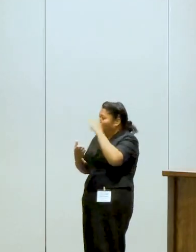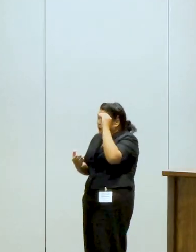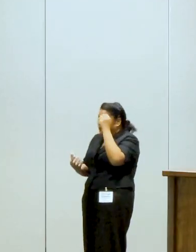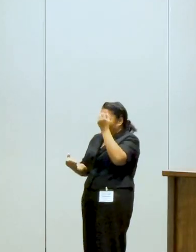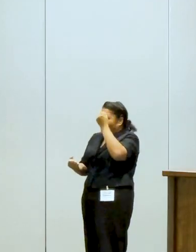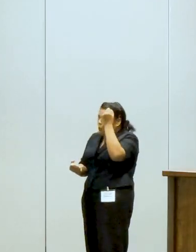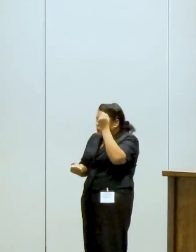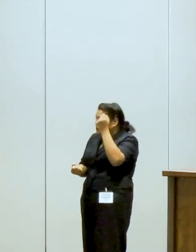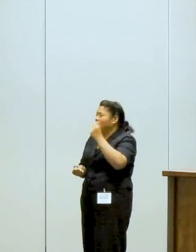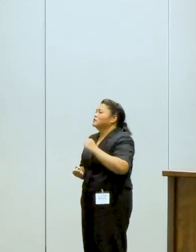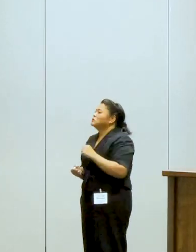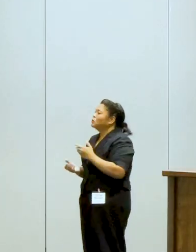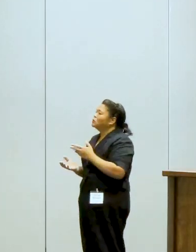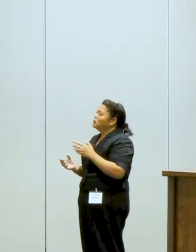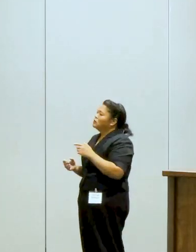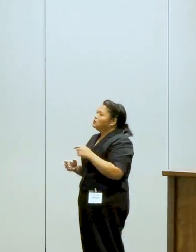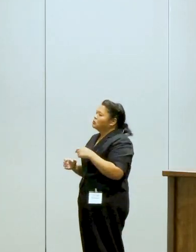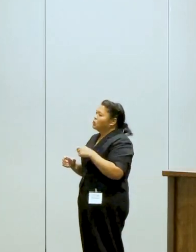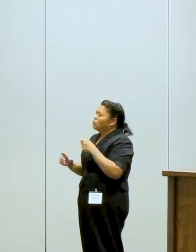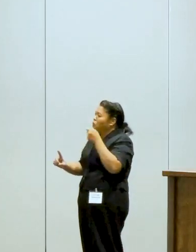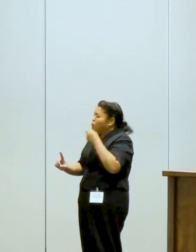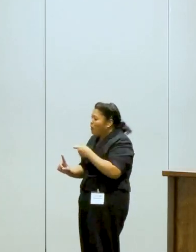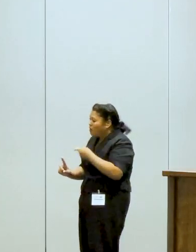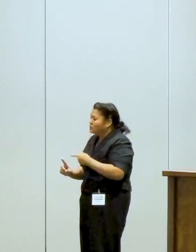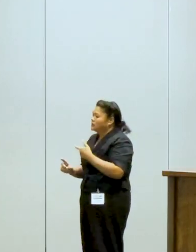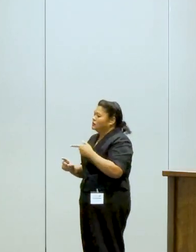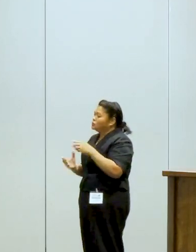prompt students can use AI to simplify and condemn condense